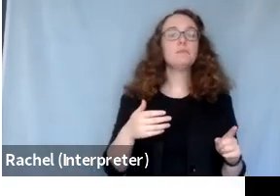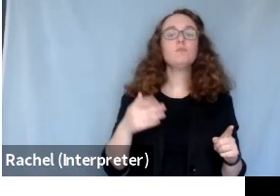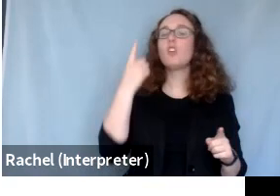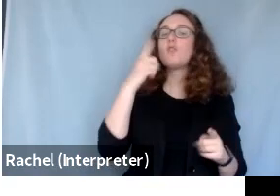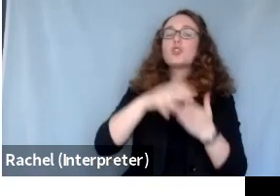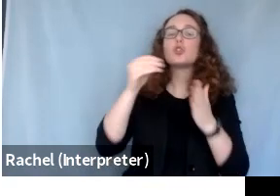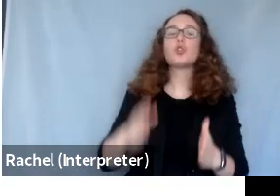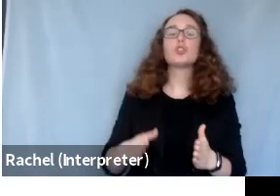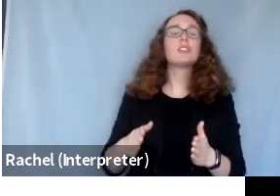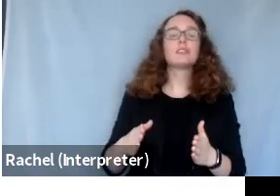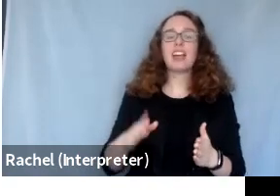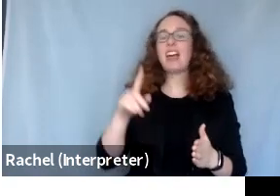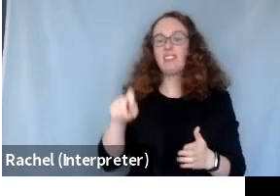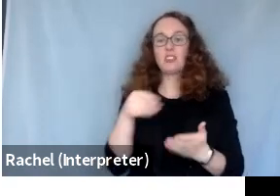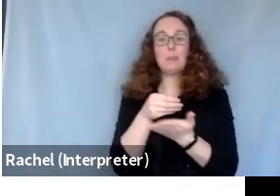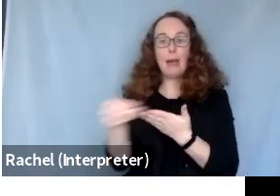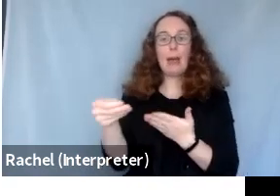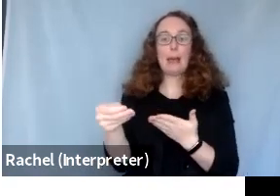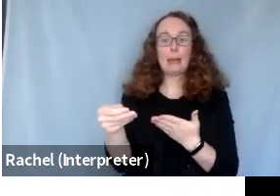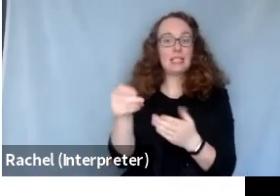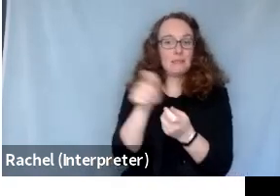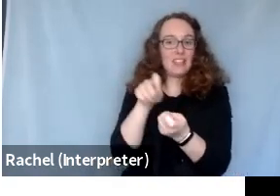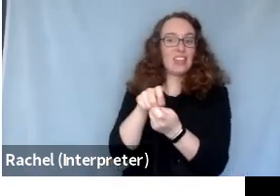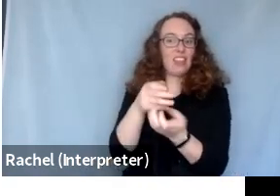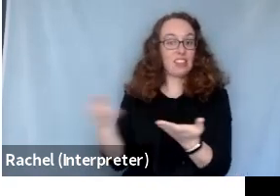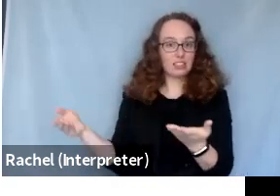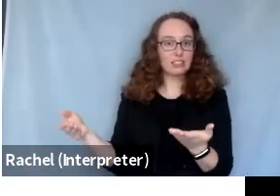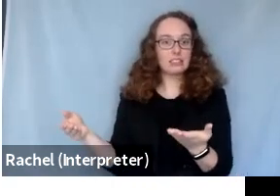know that some of those students have to. Upon entering